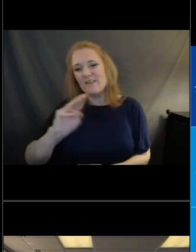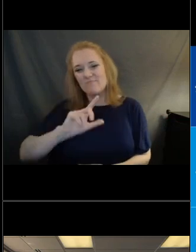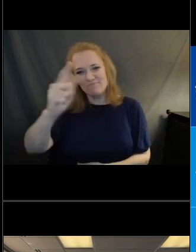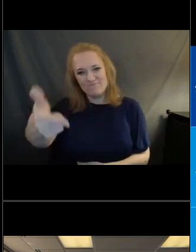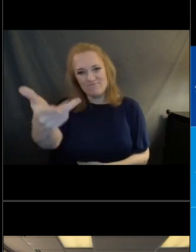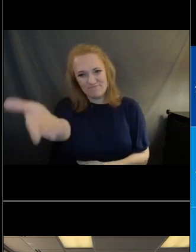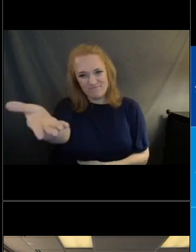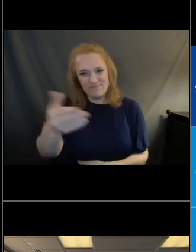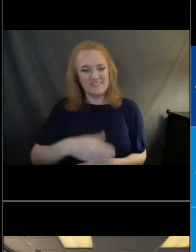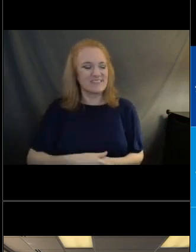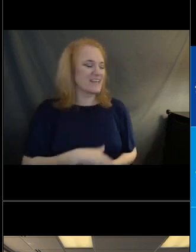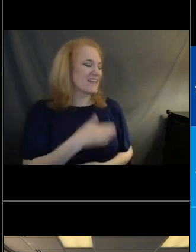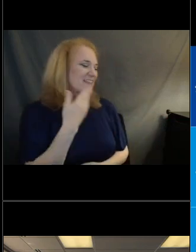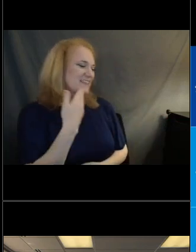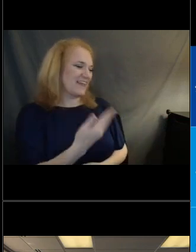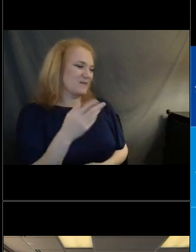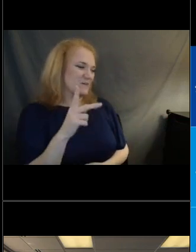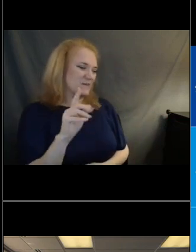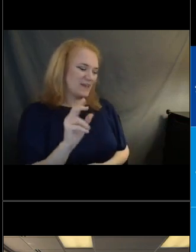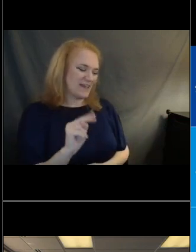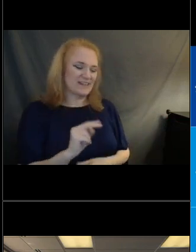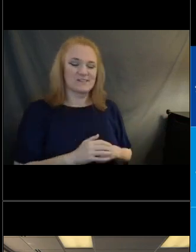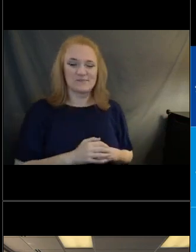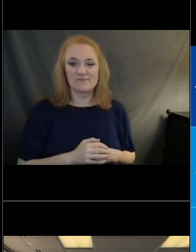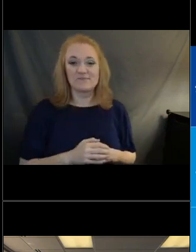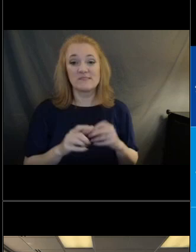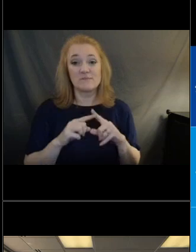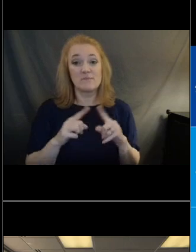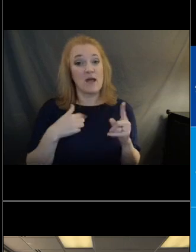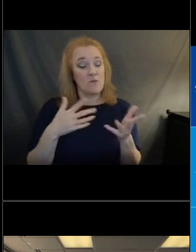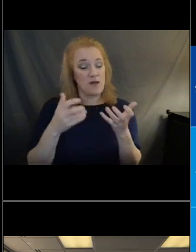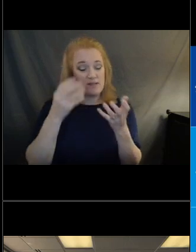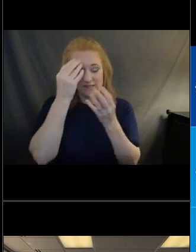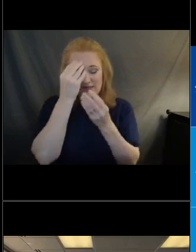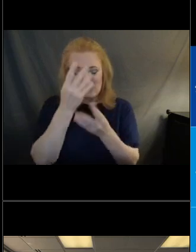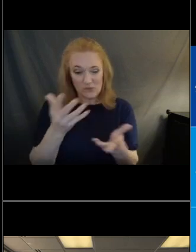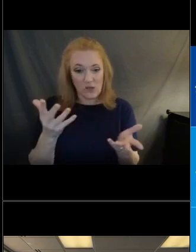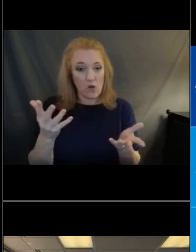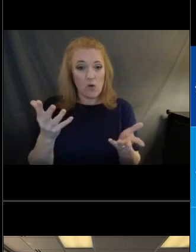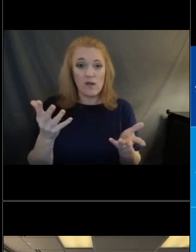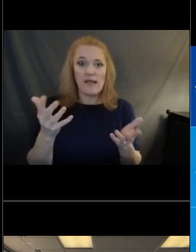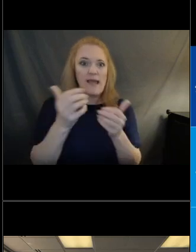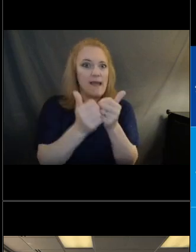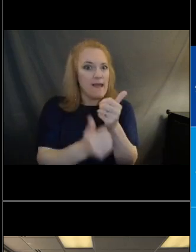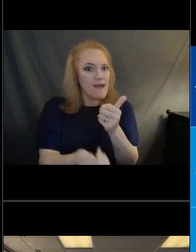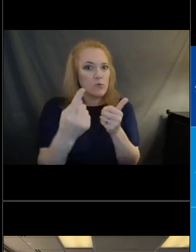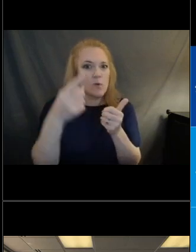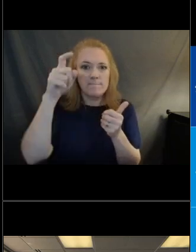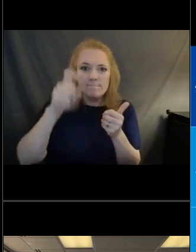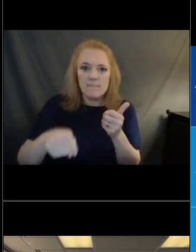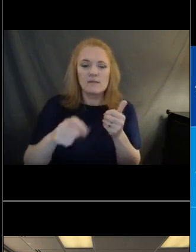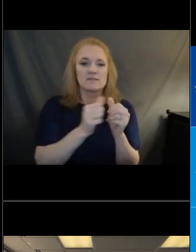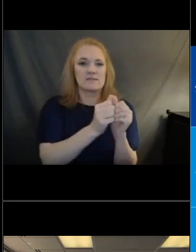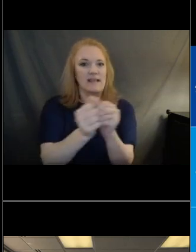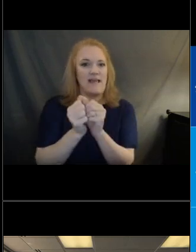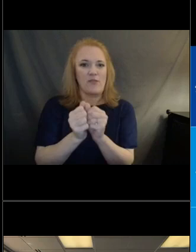Thanks Ken, but I do want to note that it takes a village, right, so it is not just me here today,